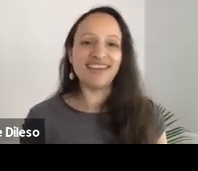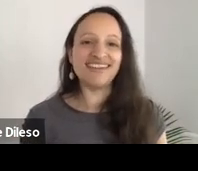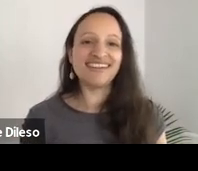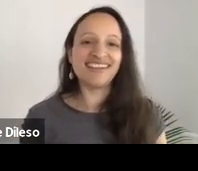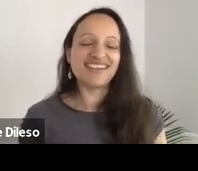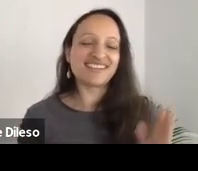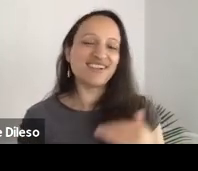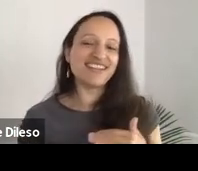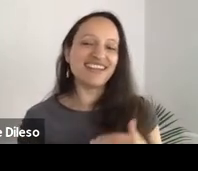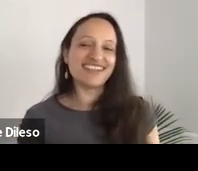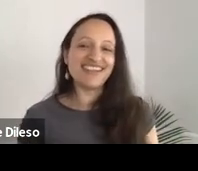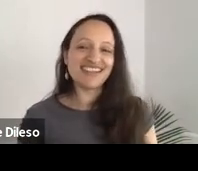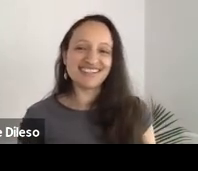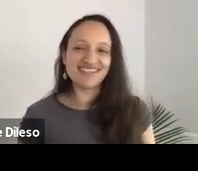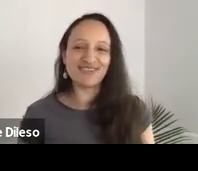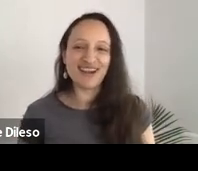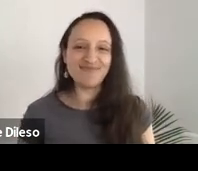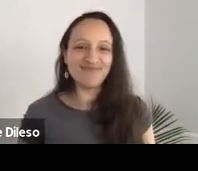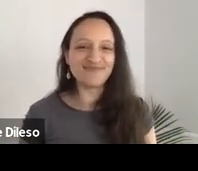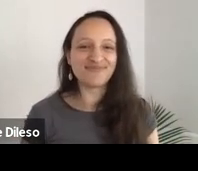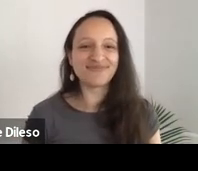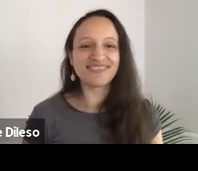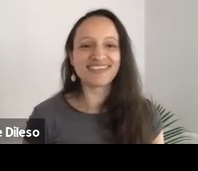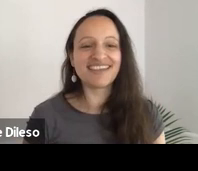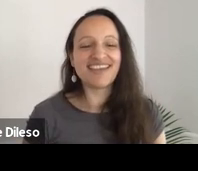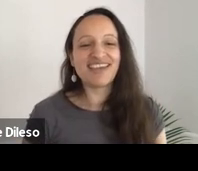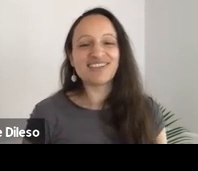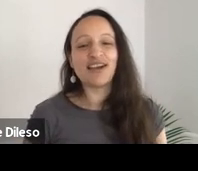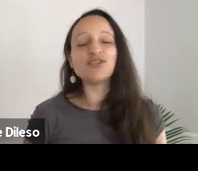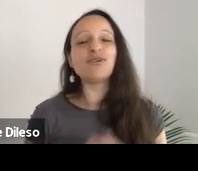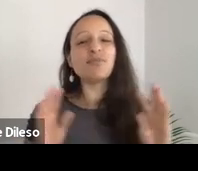in mud. So we're going to look at the next frame.